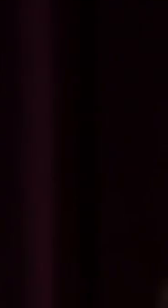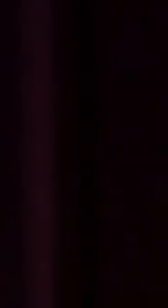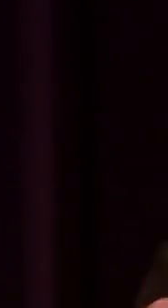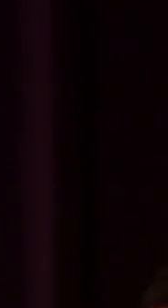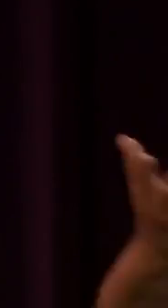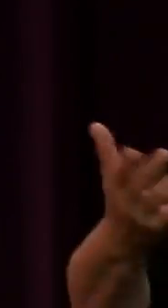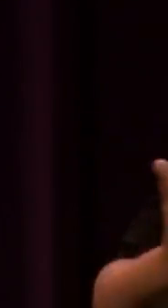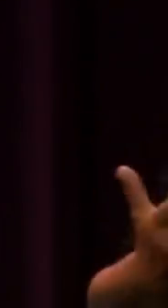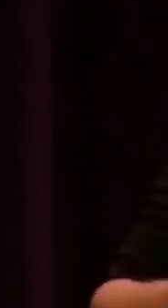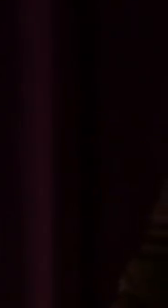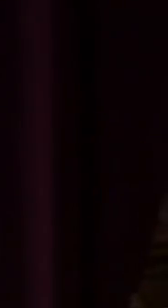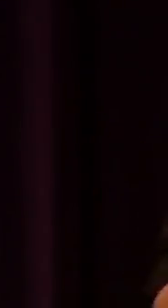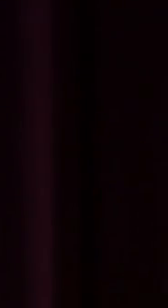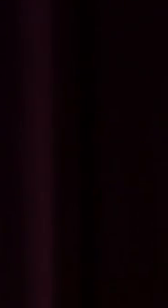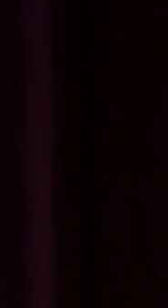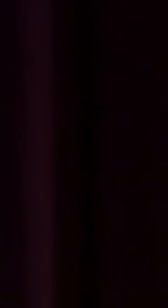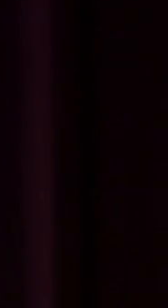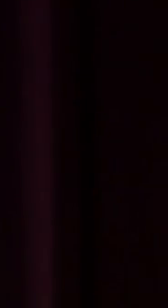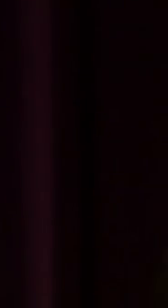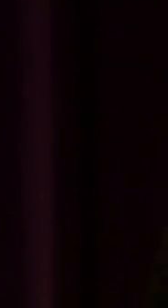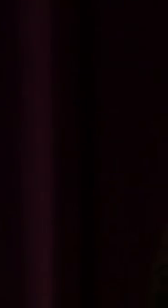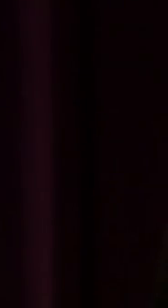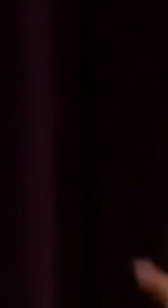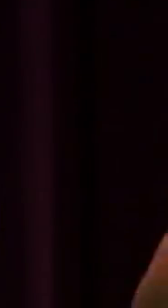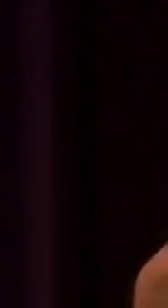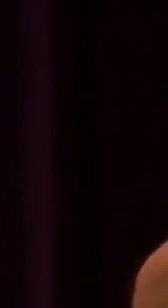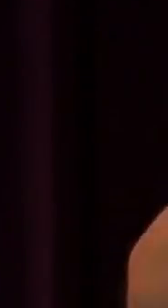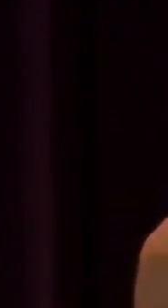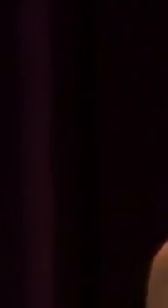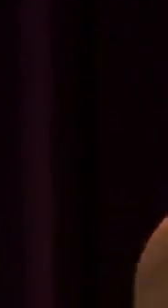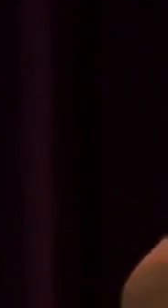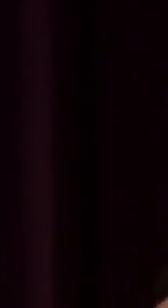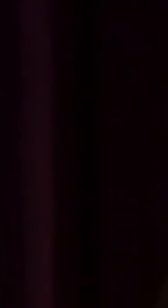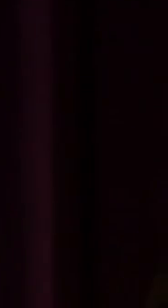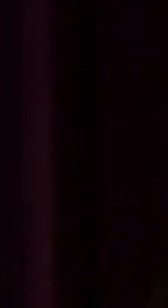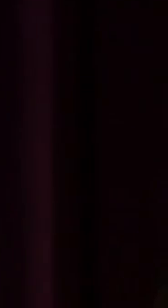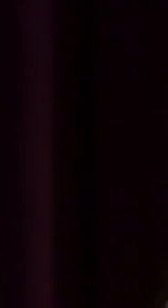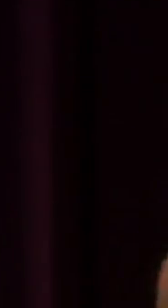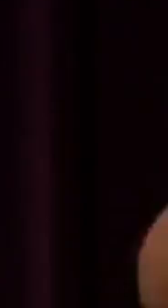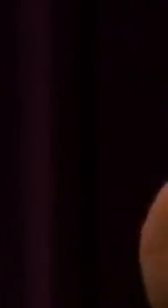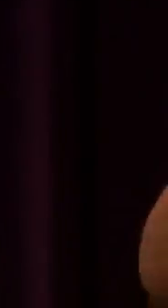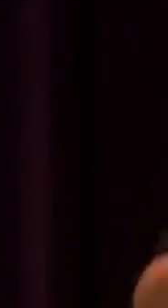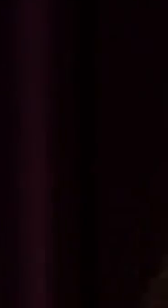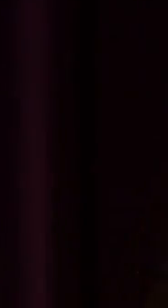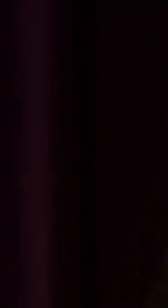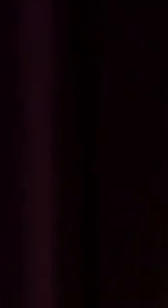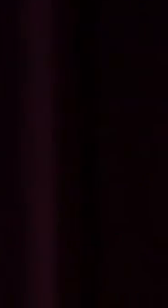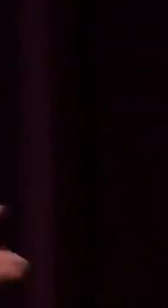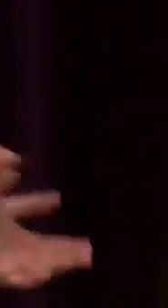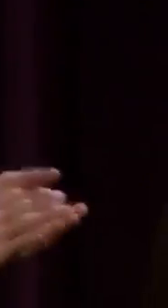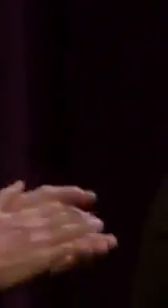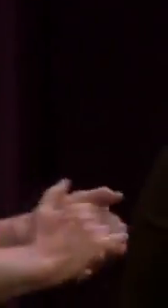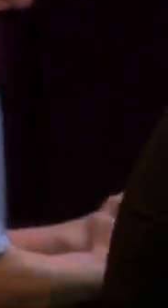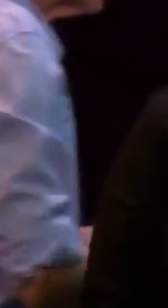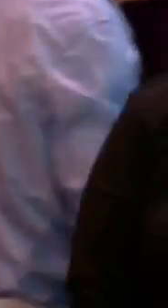AND I THANK YOU FOR DOING THAT. BUT AGAIN, THANK YOU ALL. LET'S MAKE THIS HAPPEN, OKAY?